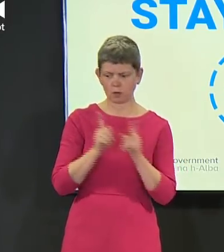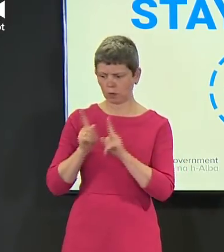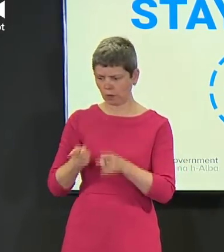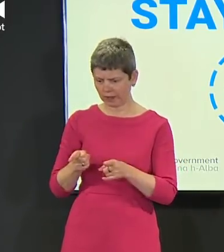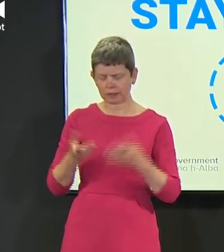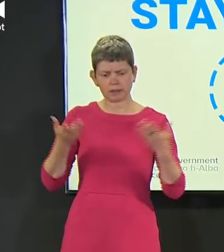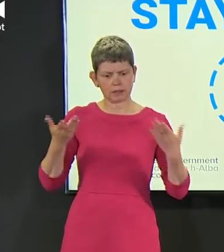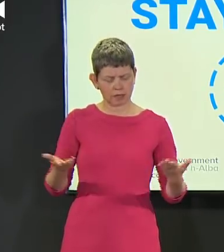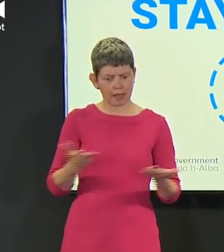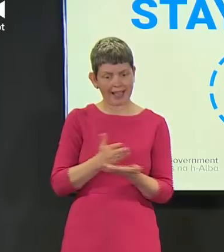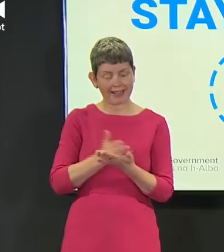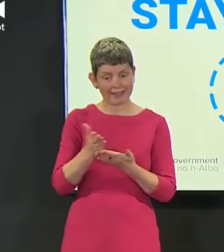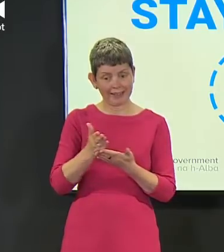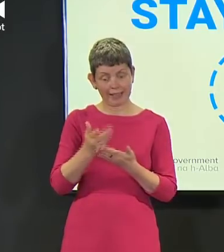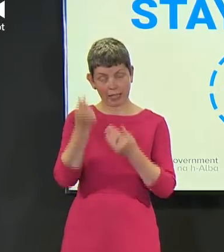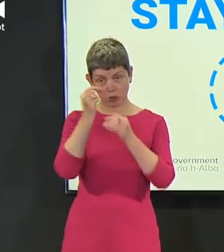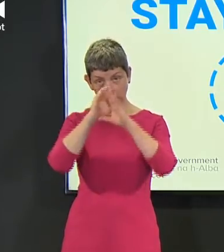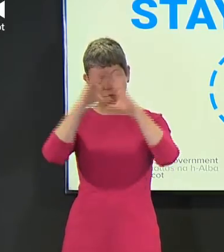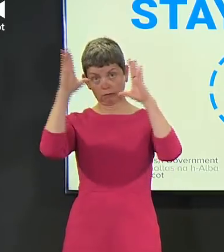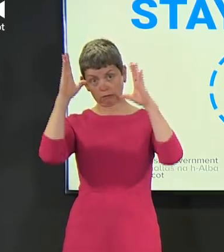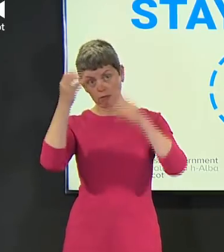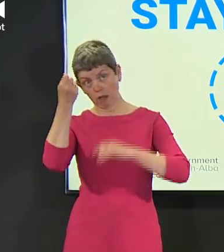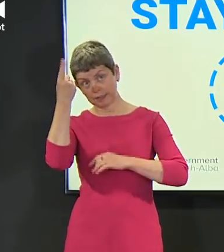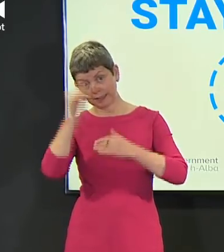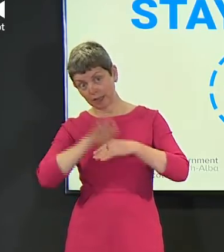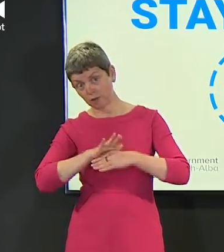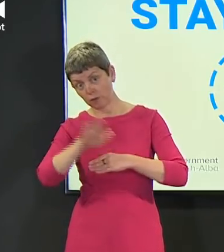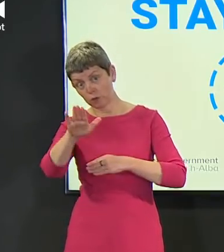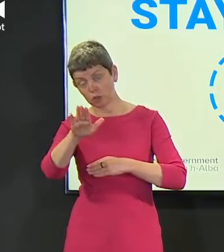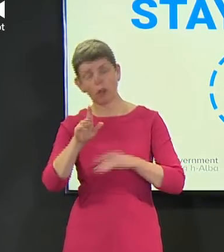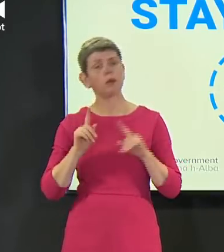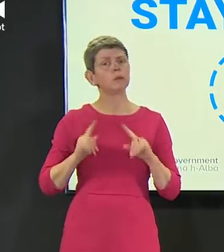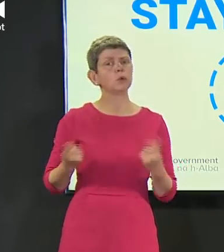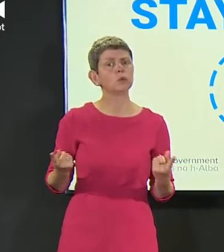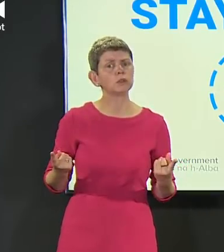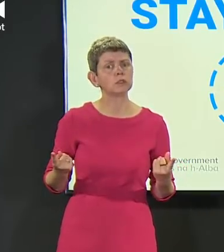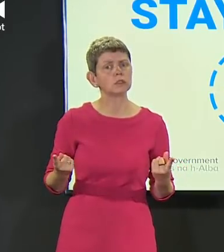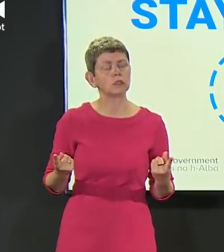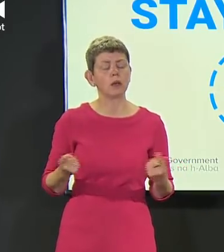you know rightly people hold politicians like me and leaders like me to account for this but please